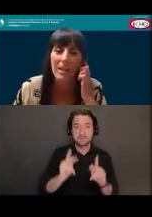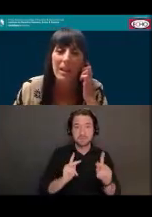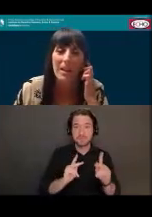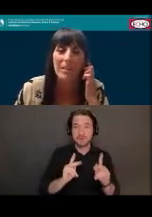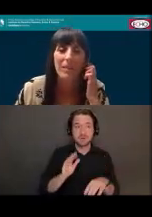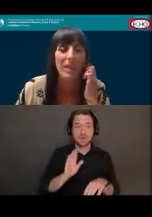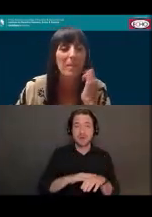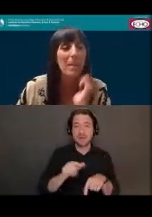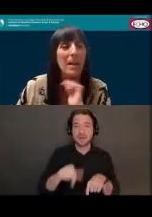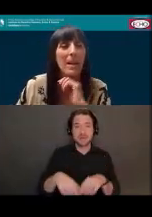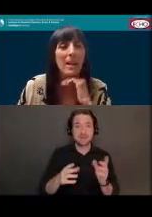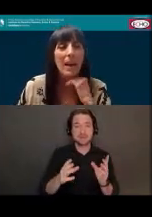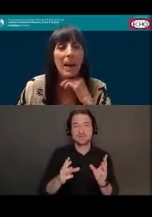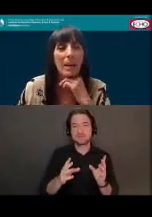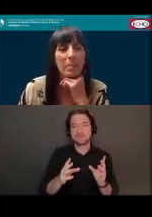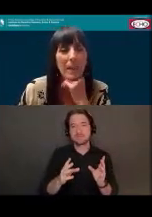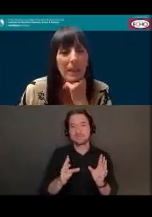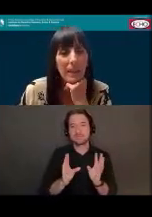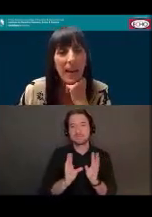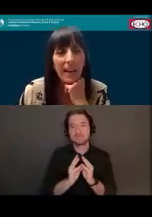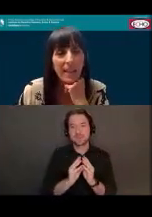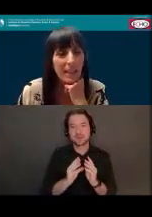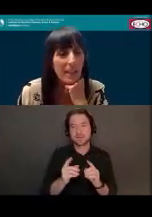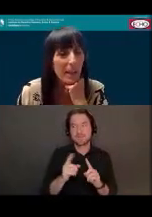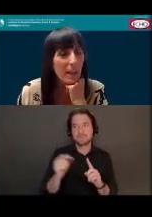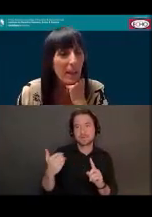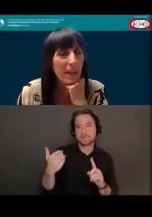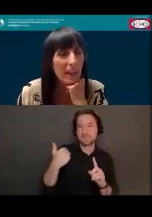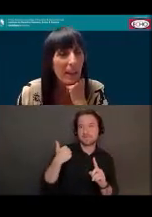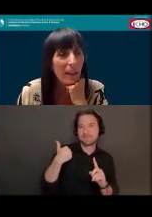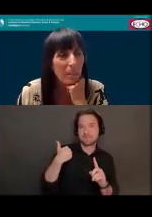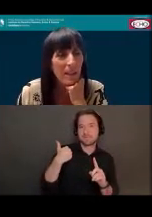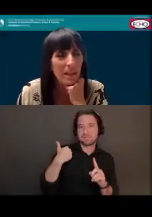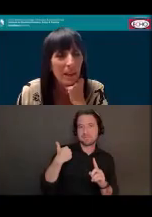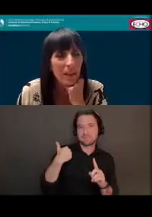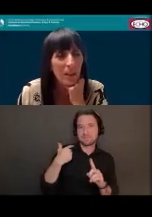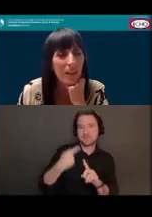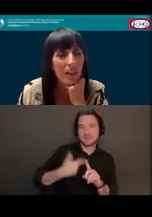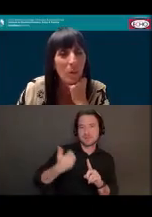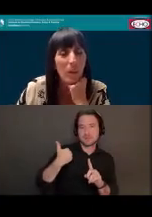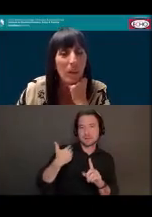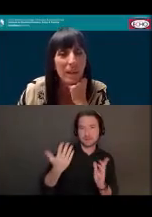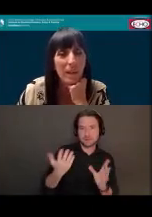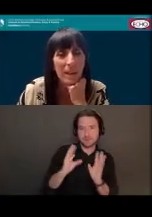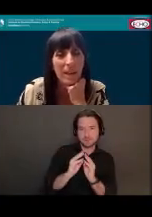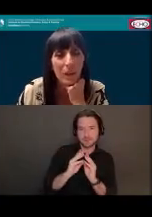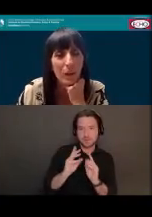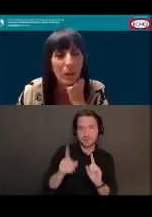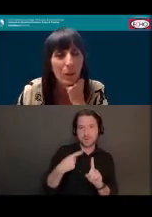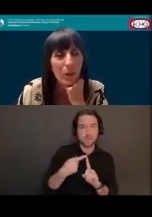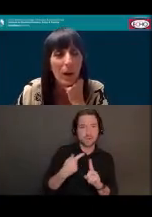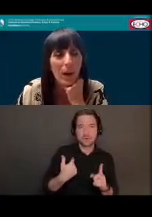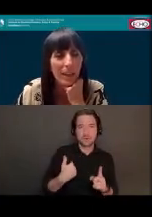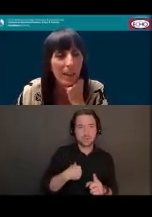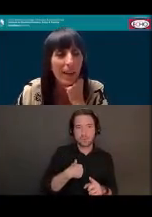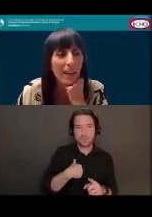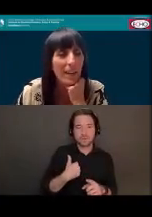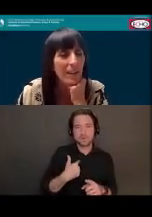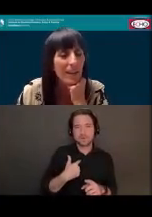call from last month session when we didn't get to our case.